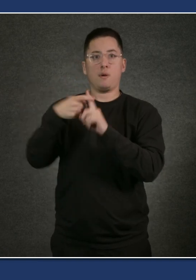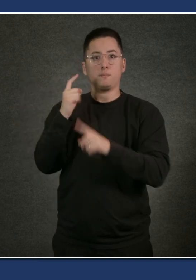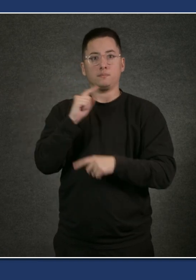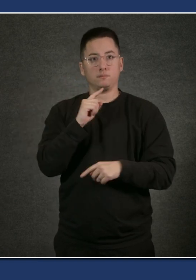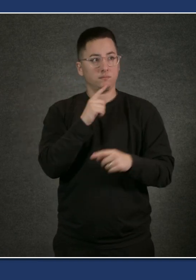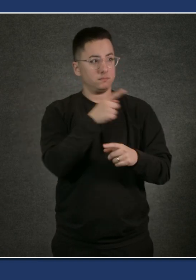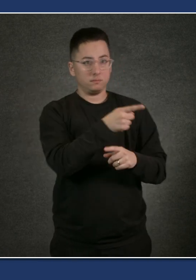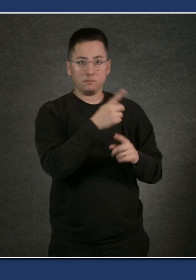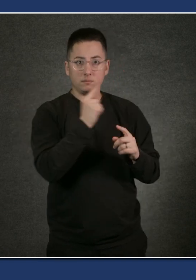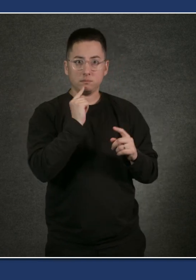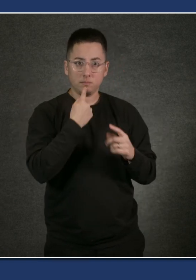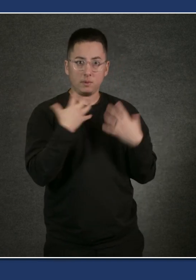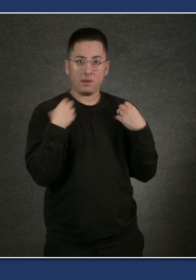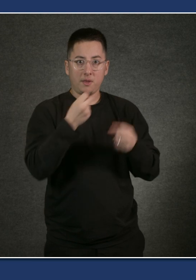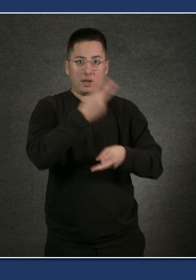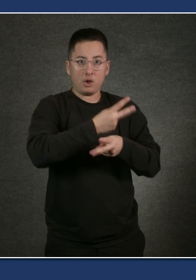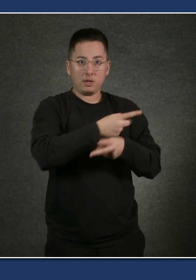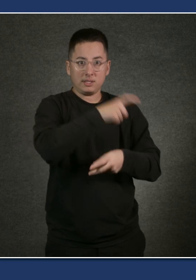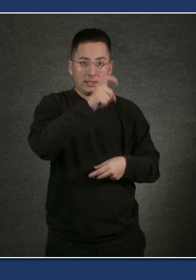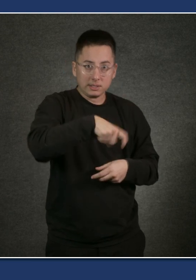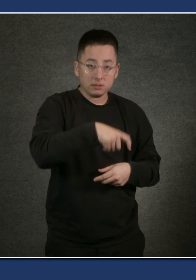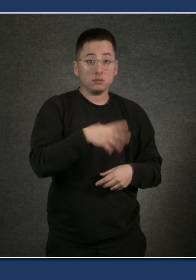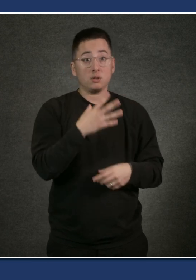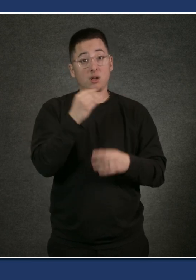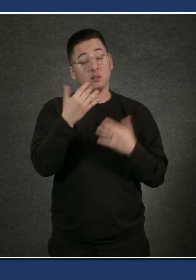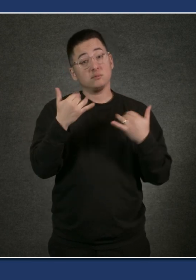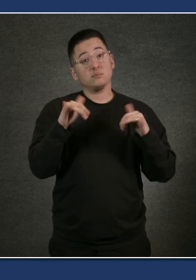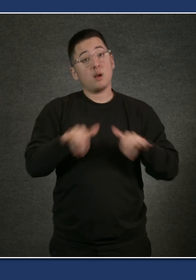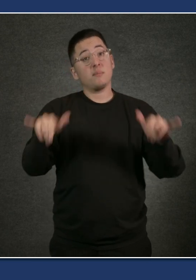and commonly leads to more severe healthcare consequences